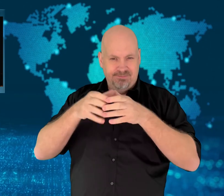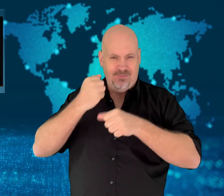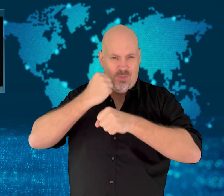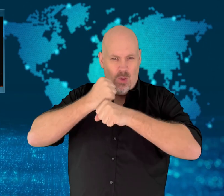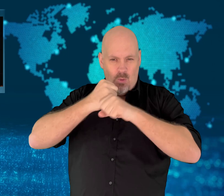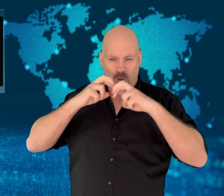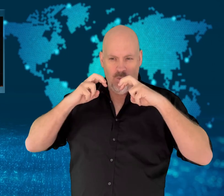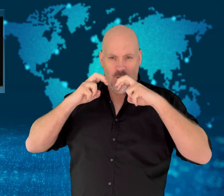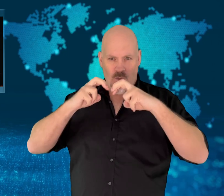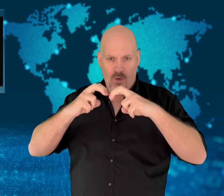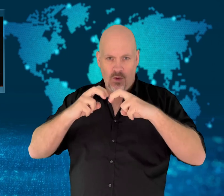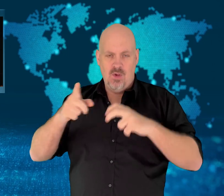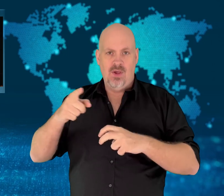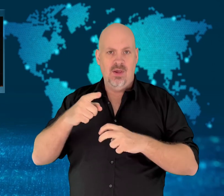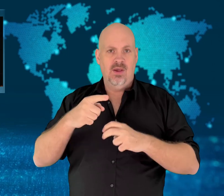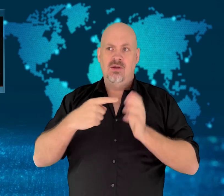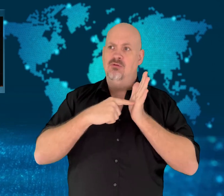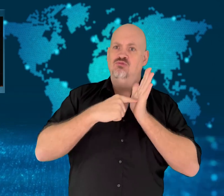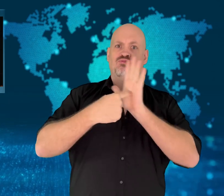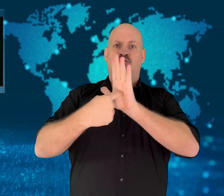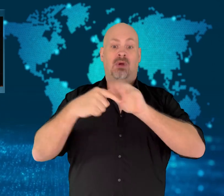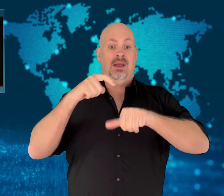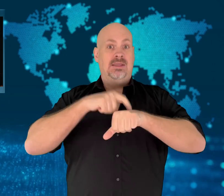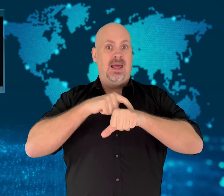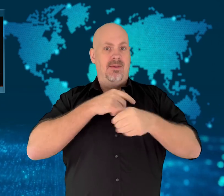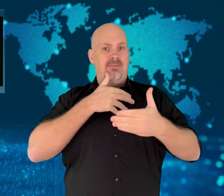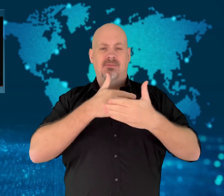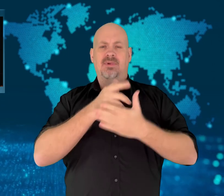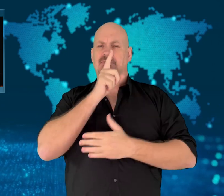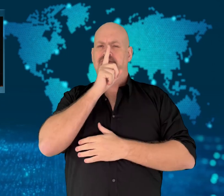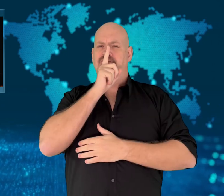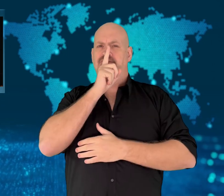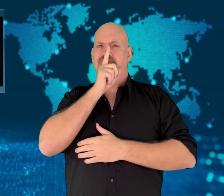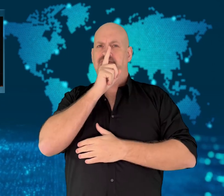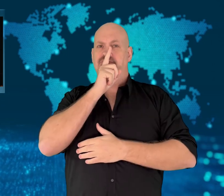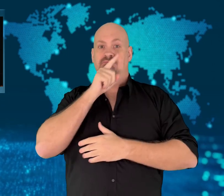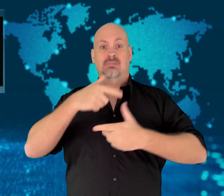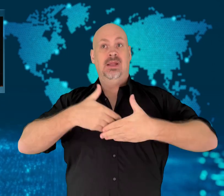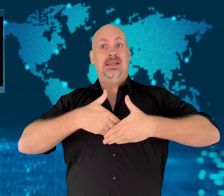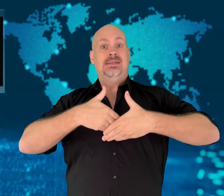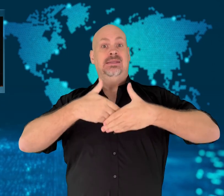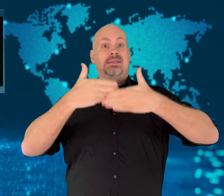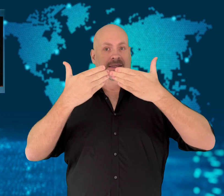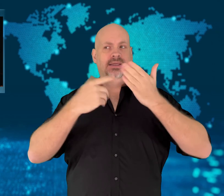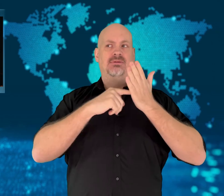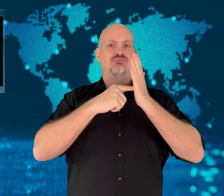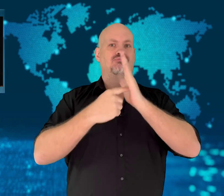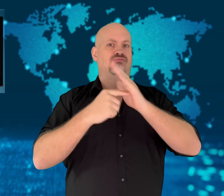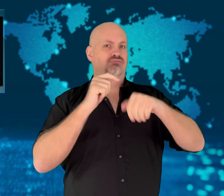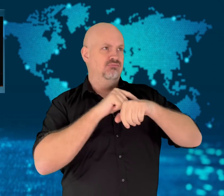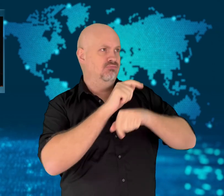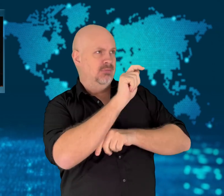of humans and their civilization is near.